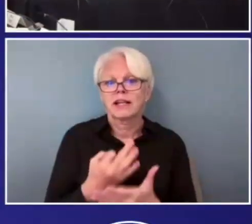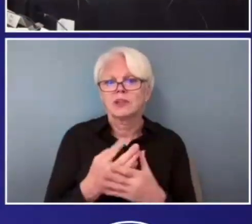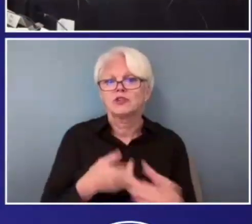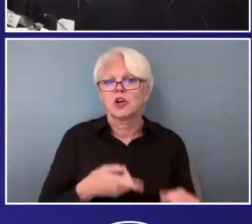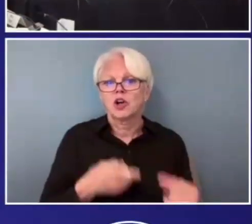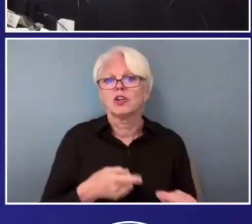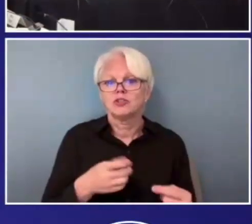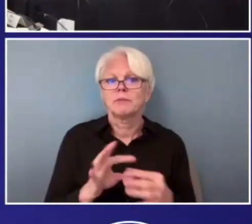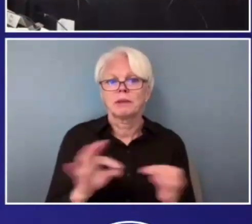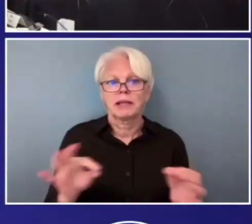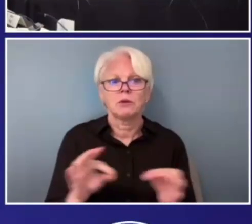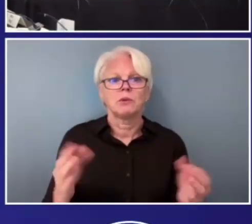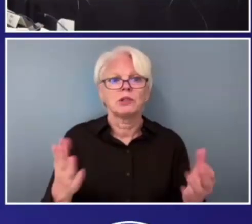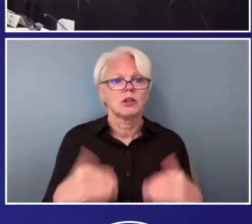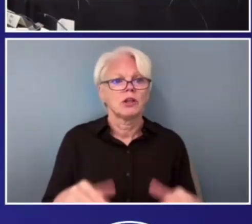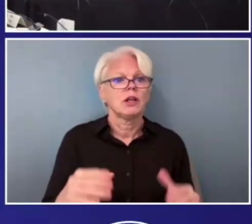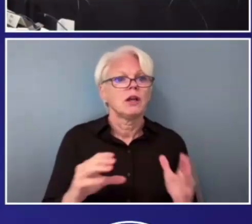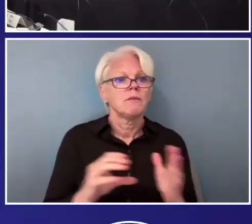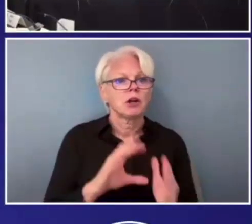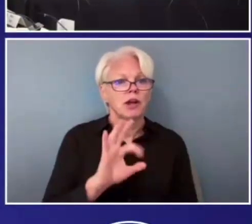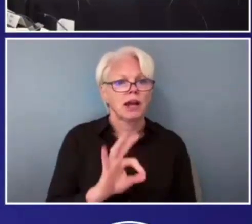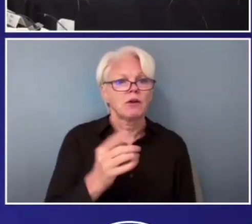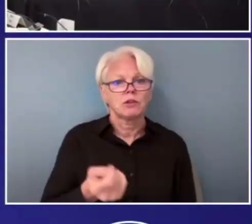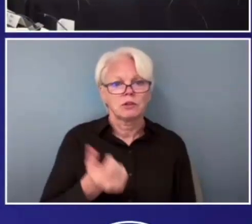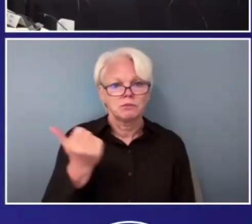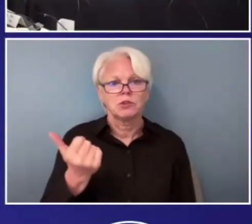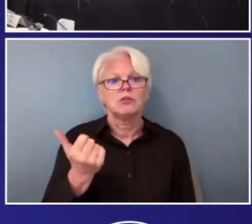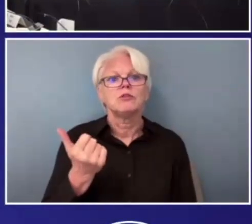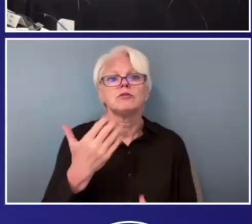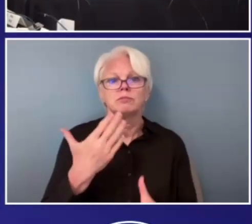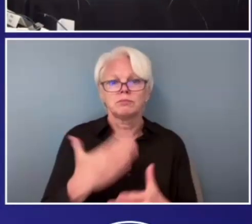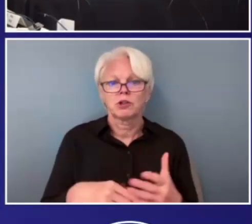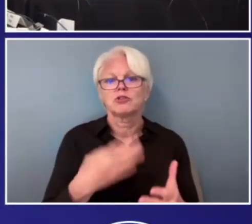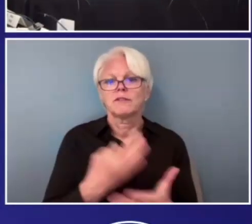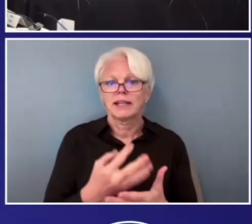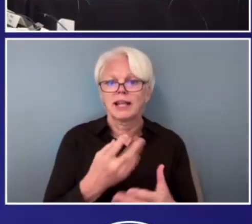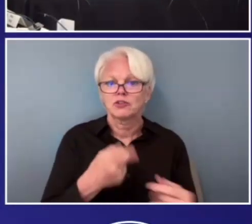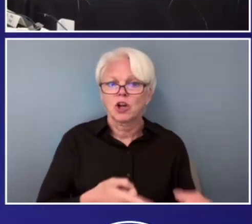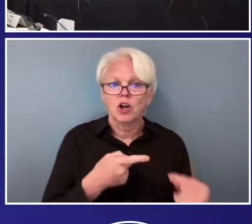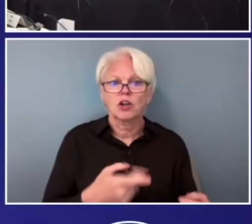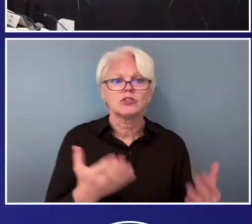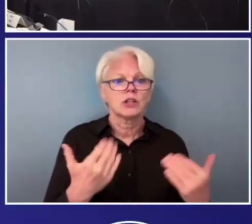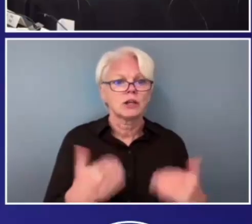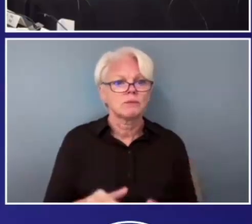Paragraph (f), we've removed the partial financial hardship. Romanette two, the same.